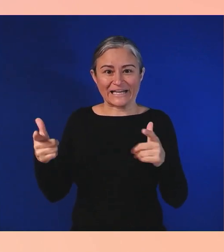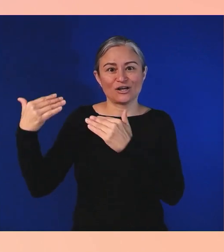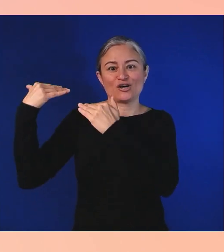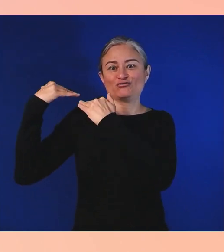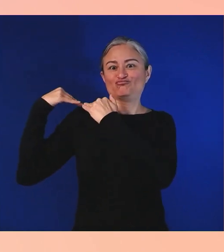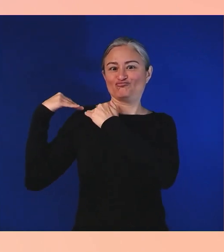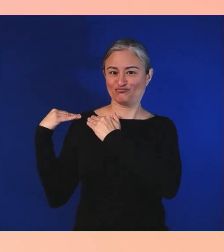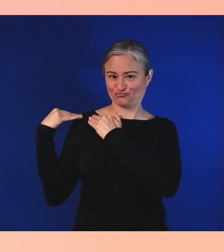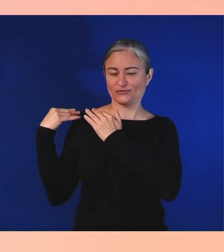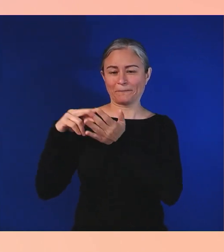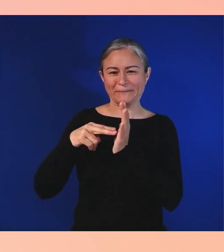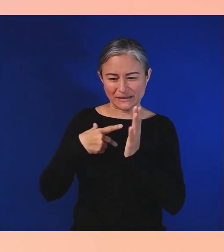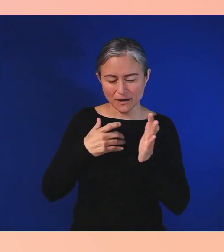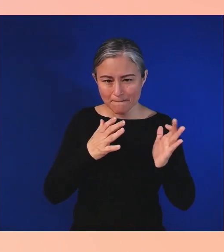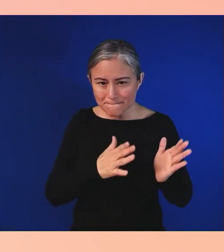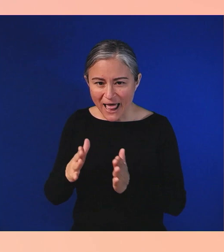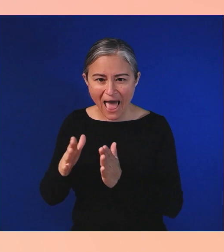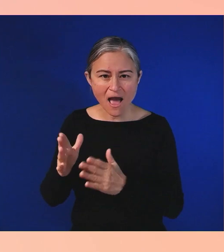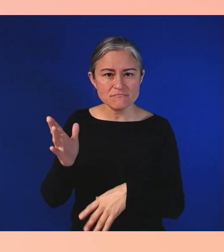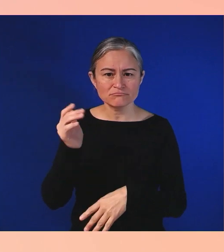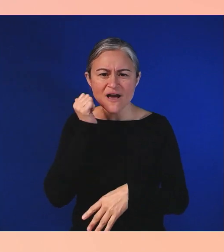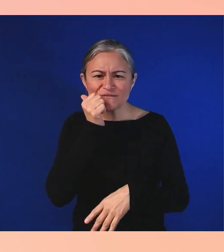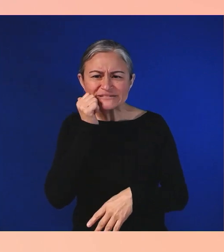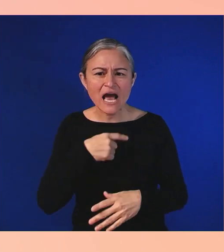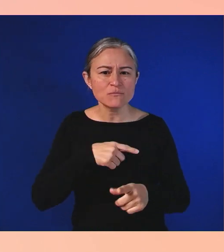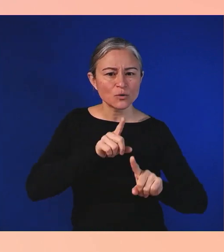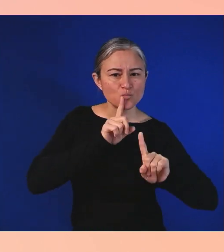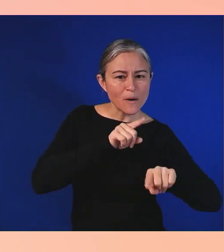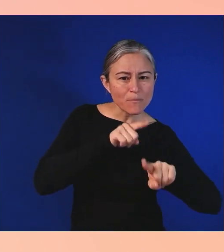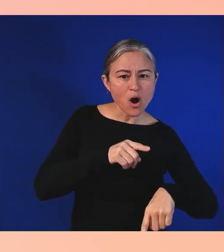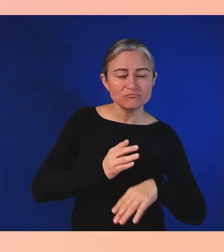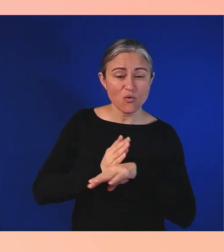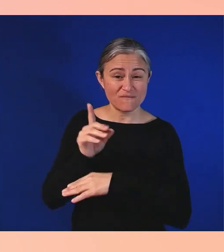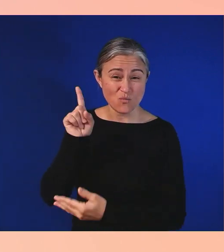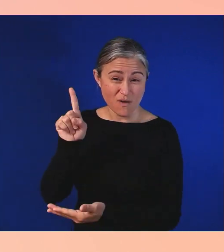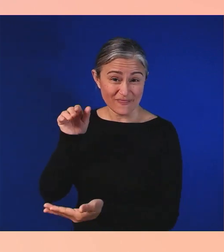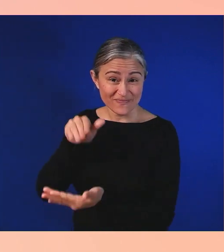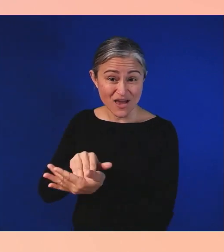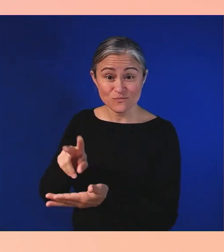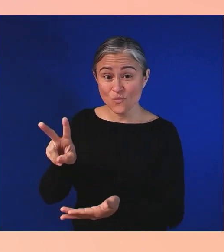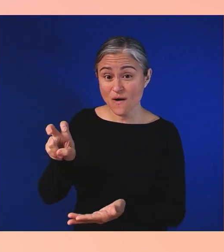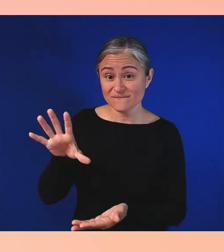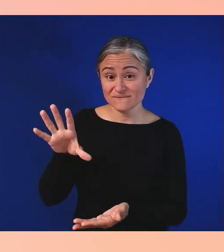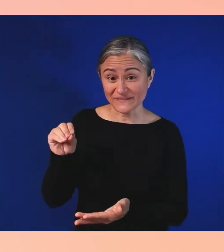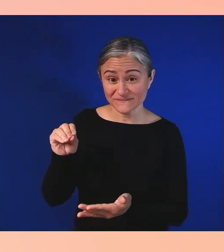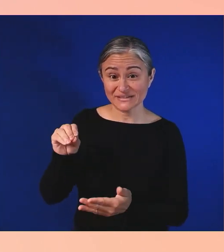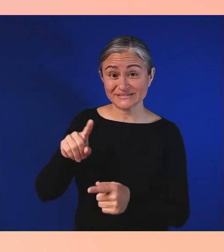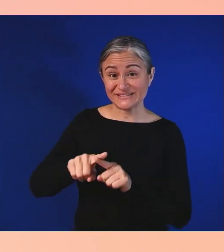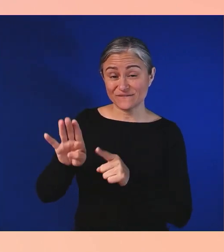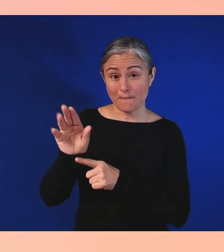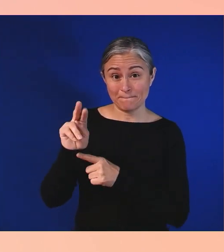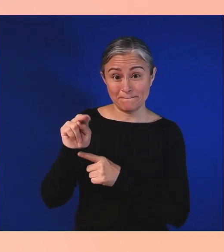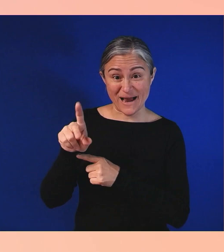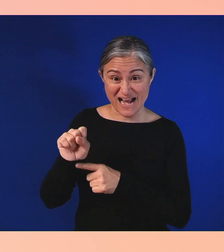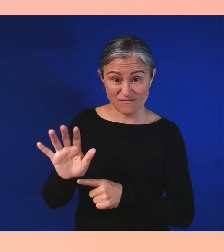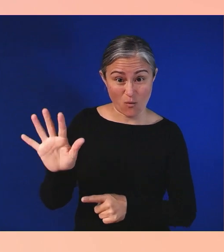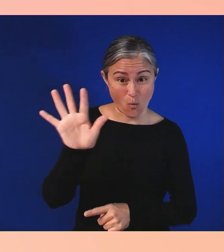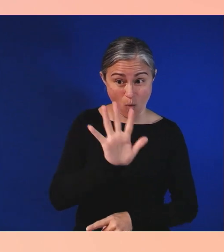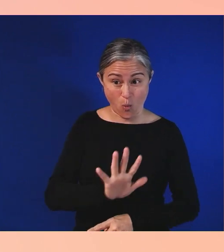There were a lot of data redundancy and data loss which lead to loss of business as well.